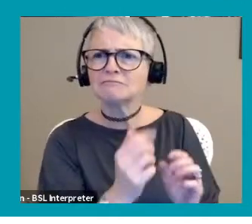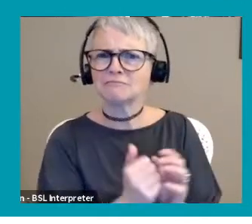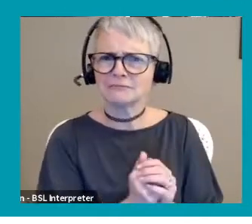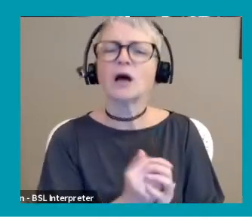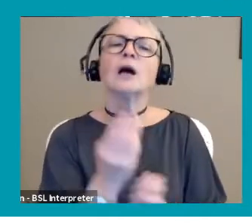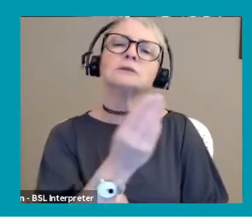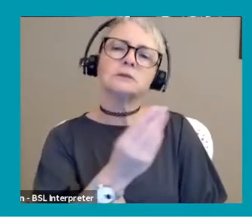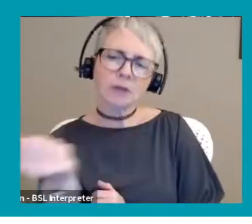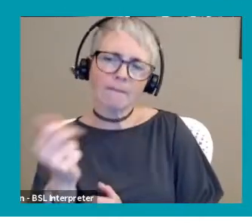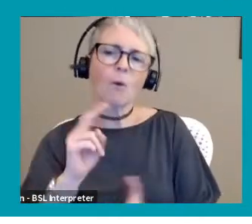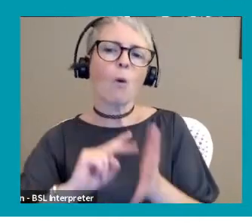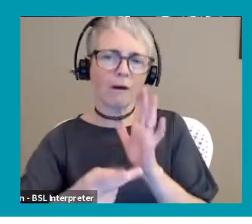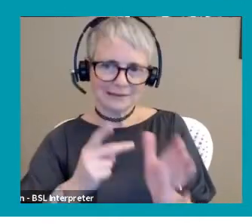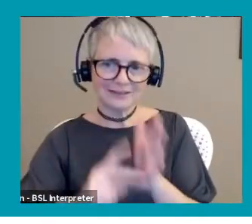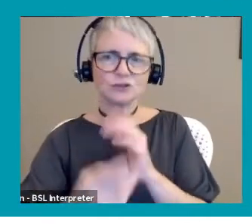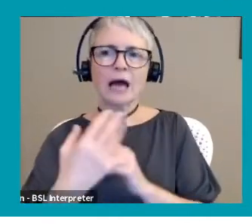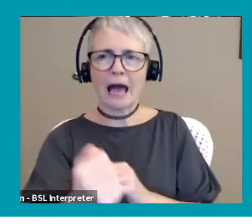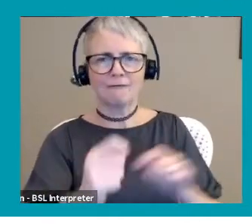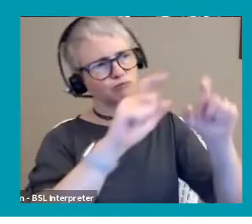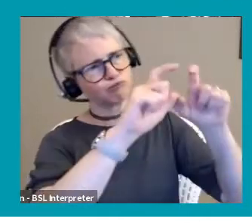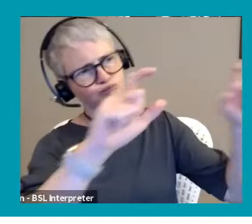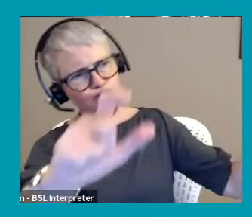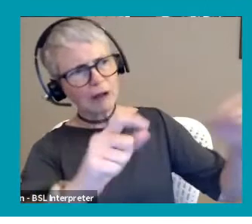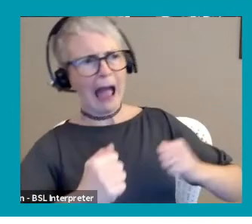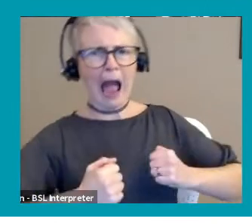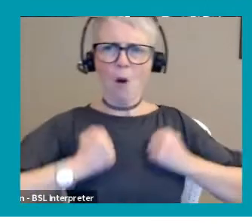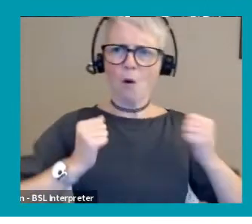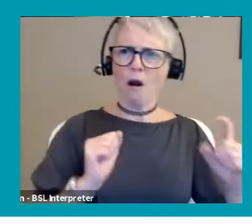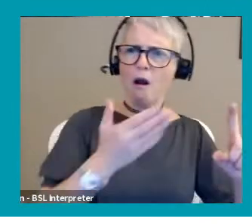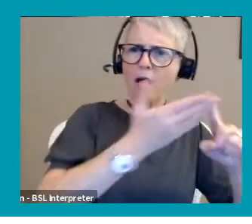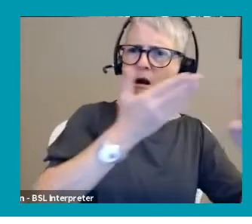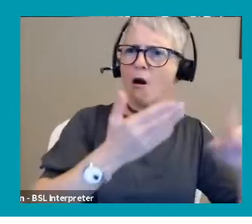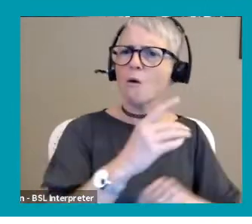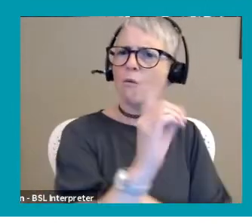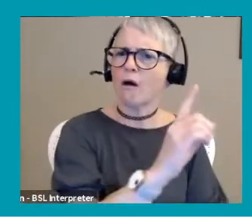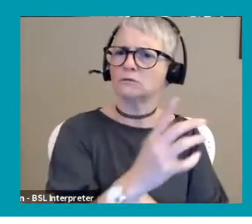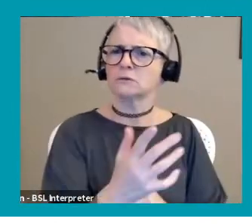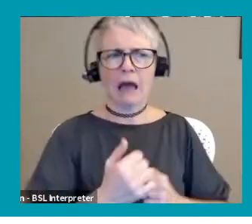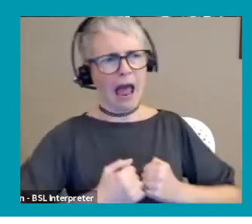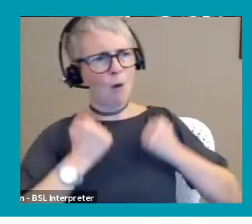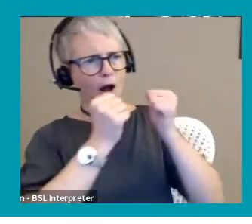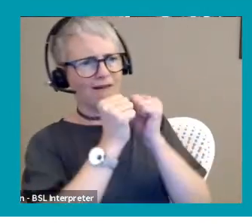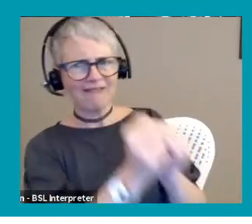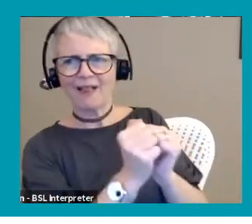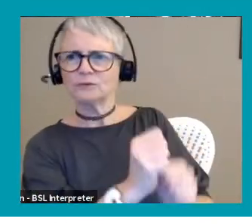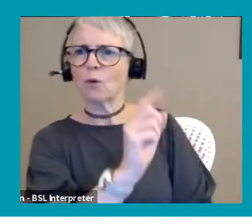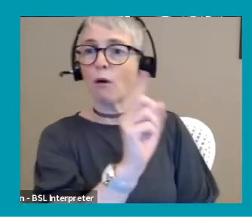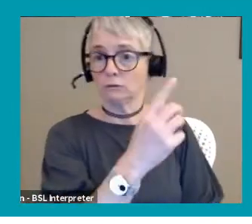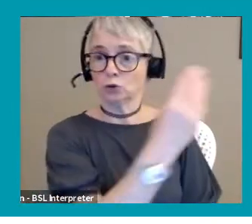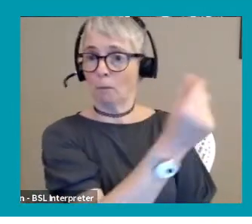will actually highlight and communicate what their Take a look at their key milestones.